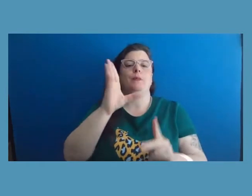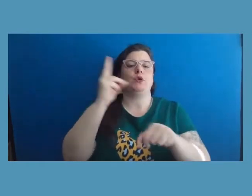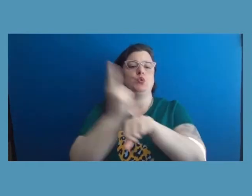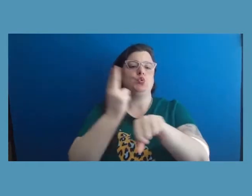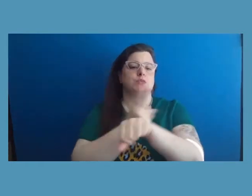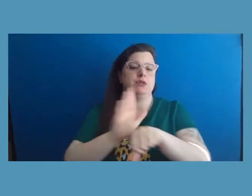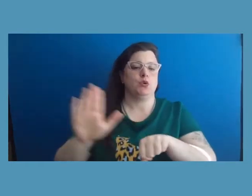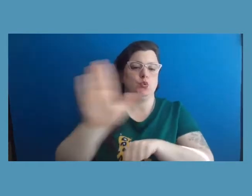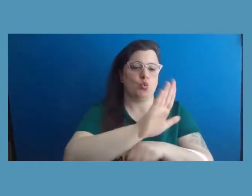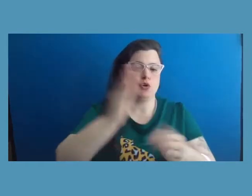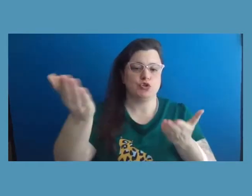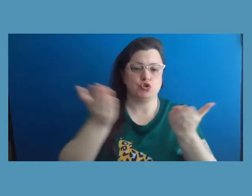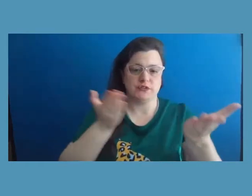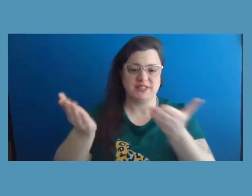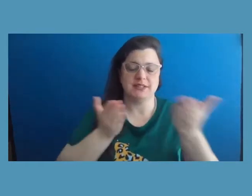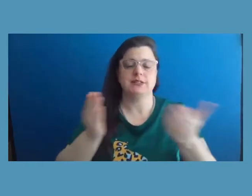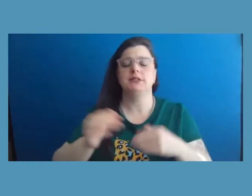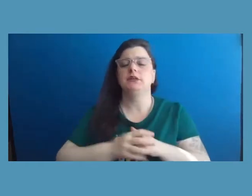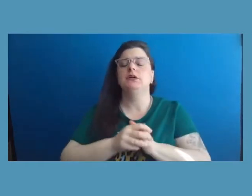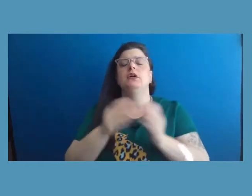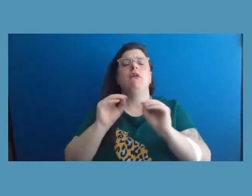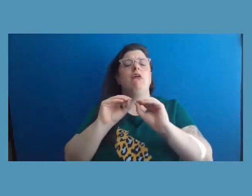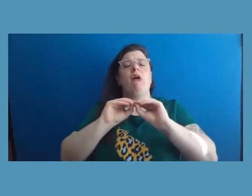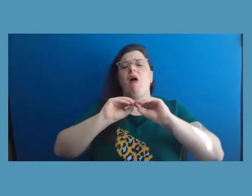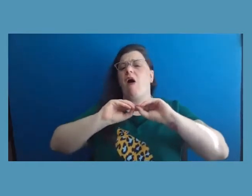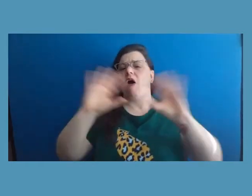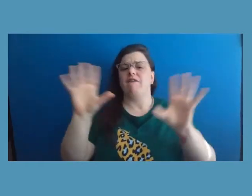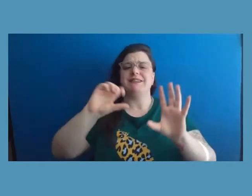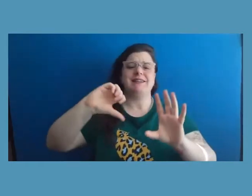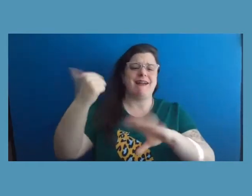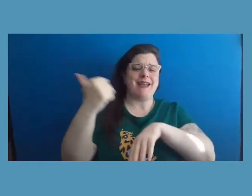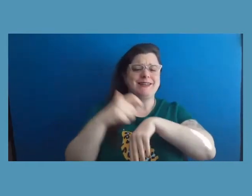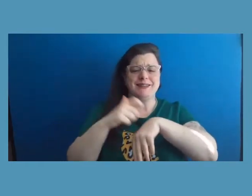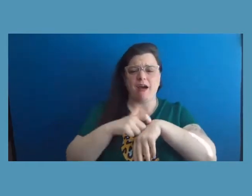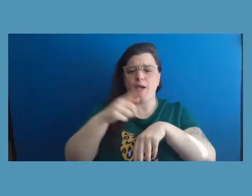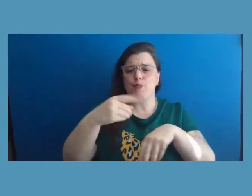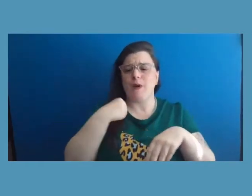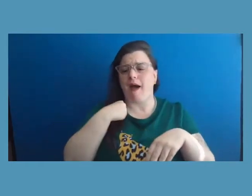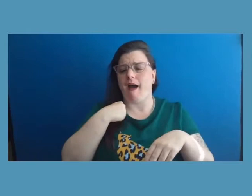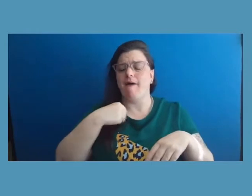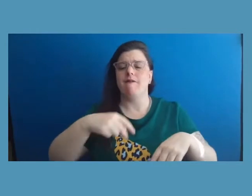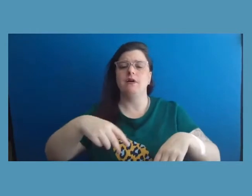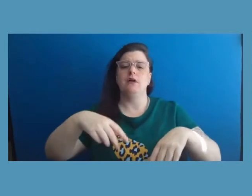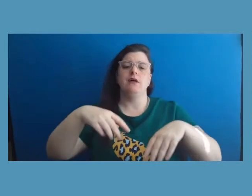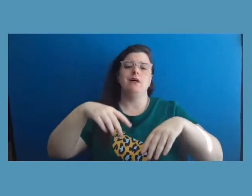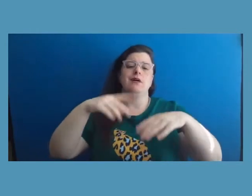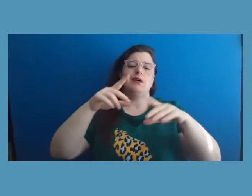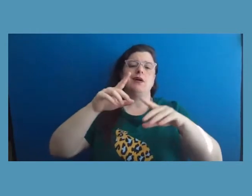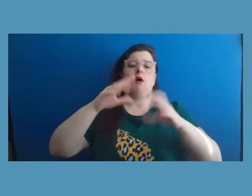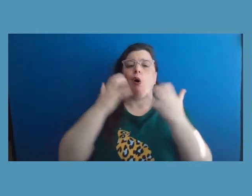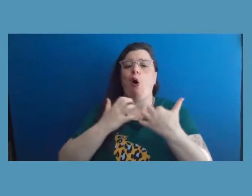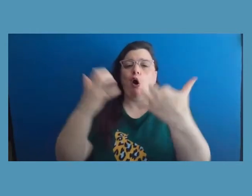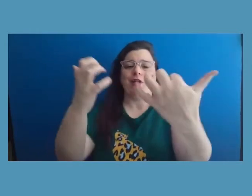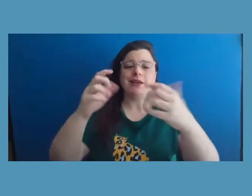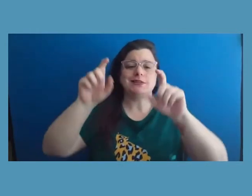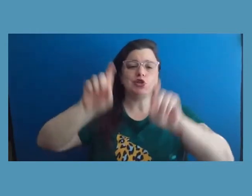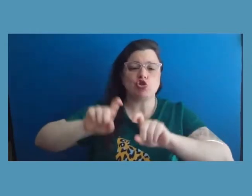the importance of communicating with people who use your services. Obviously, any time